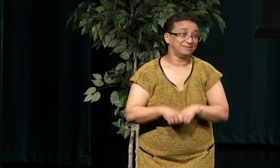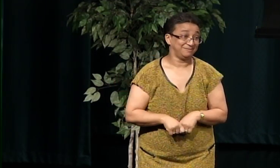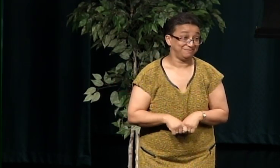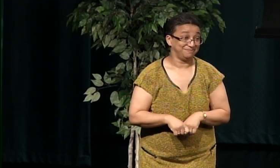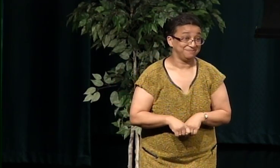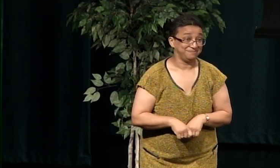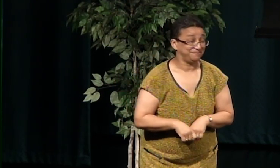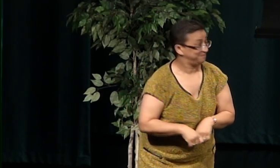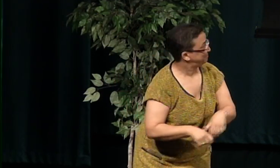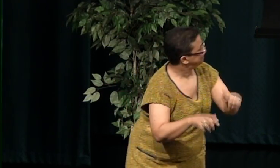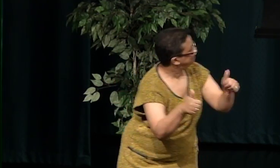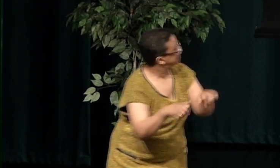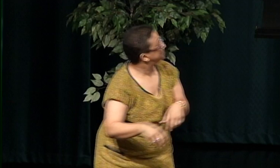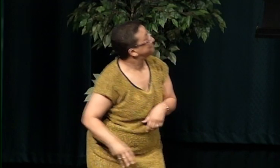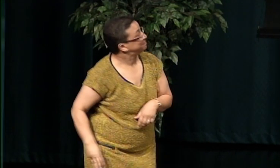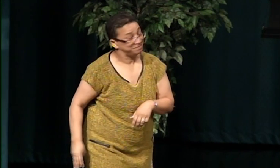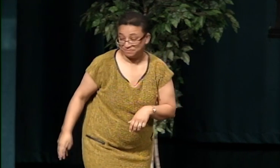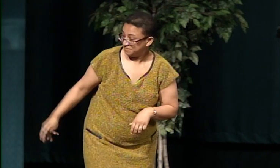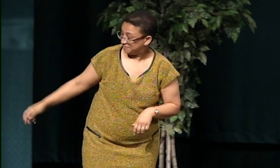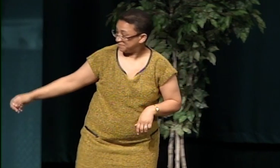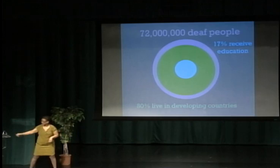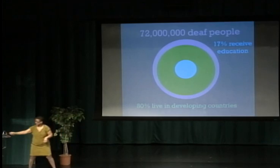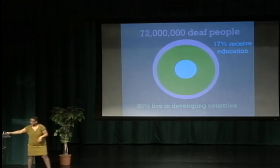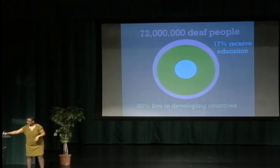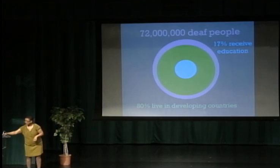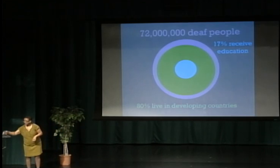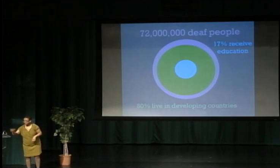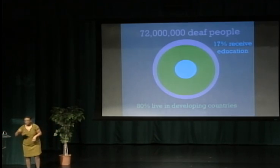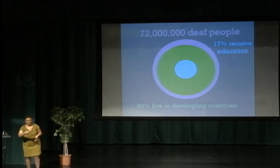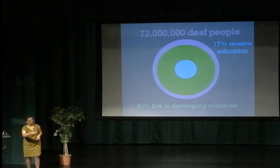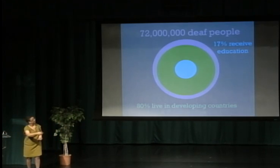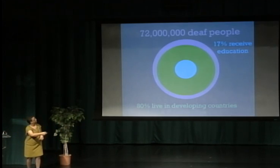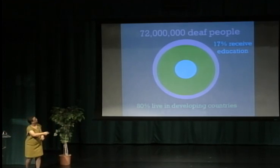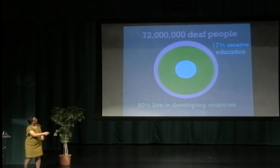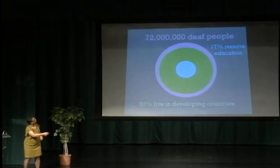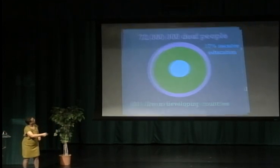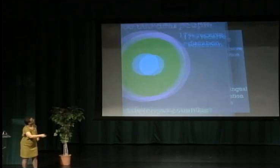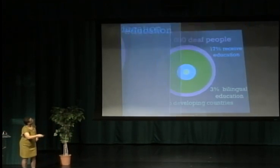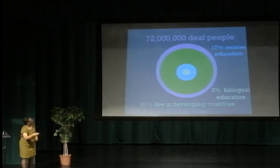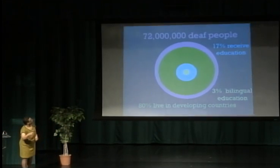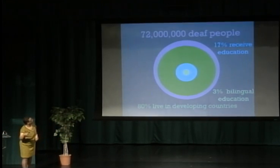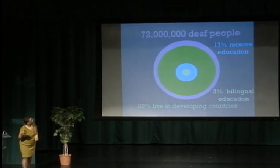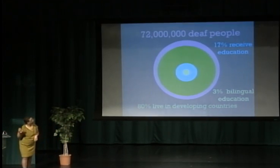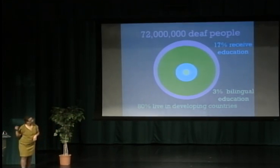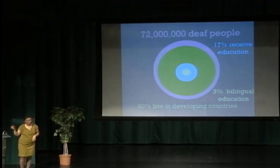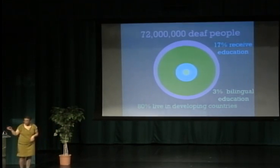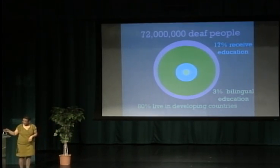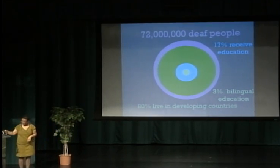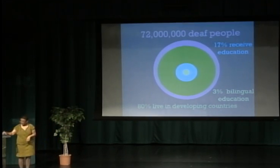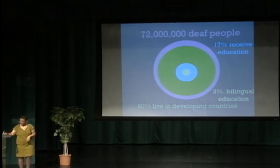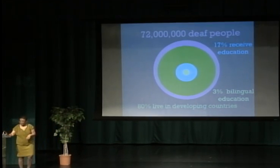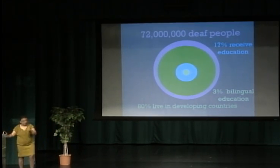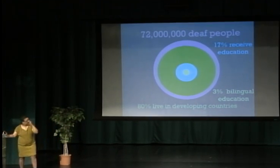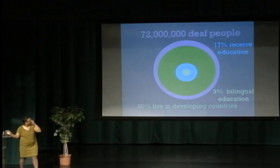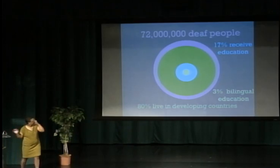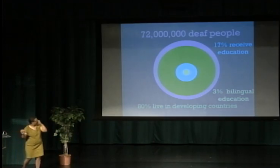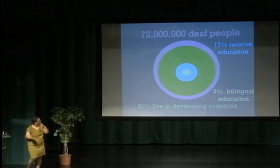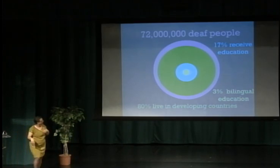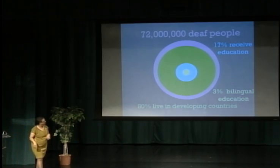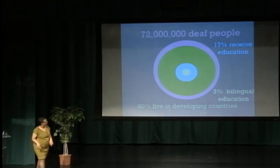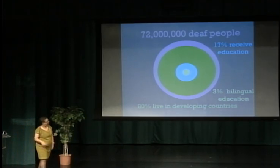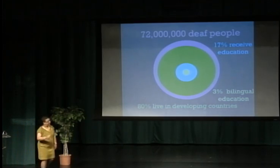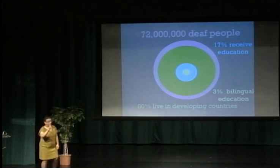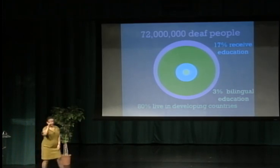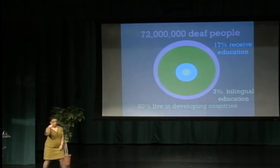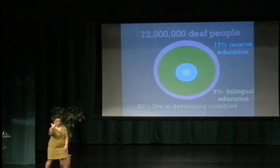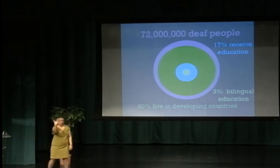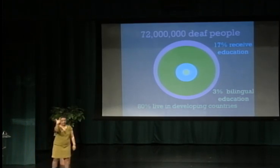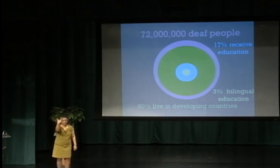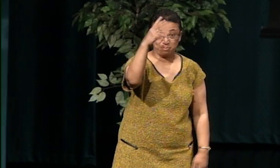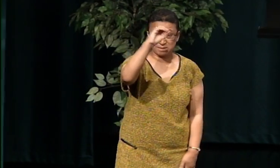Continue your work, especially in the area of education.